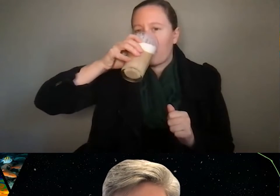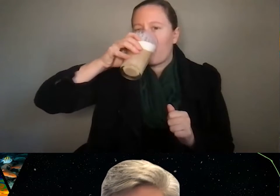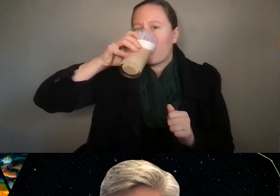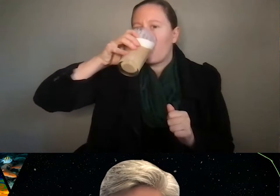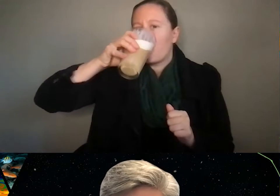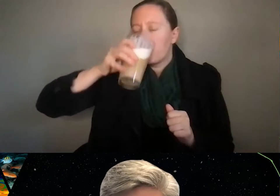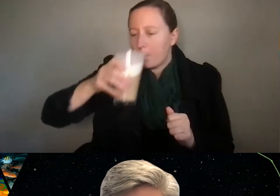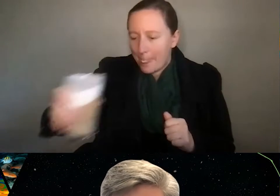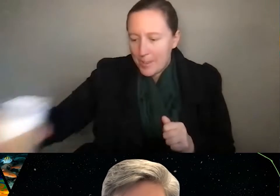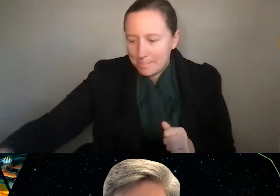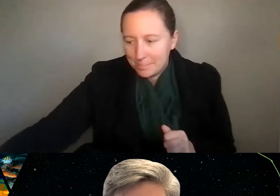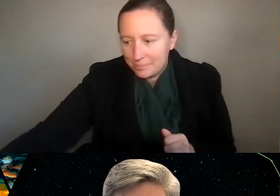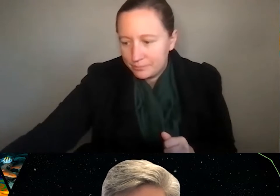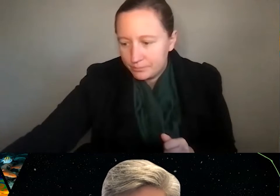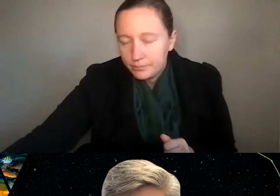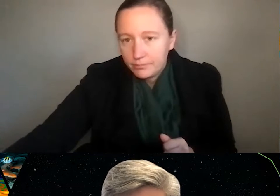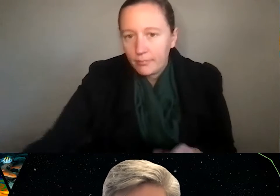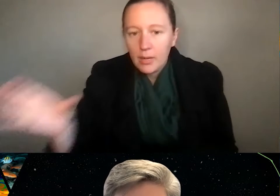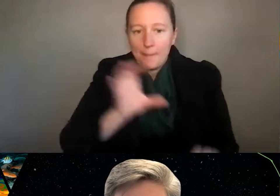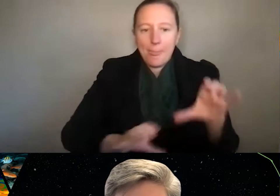chemical research and teach chemistry,